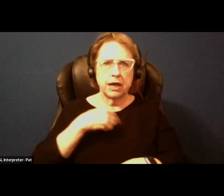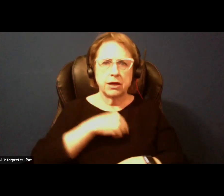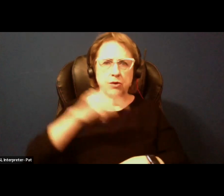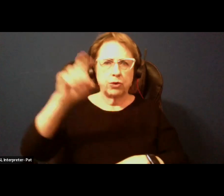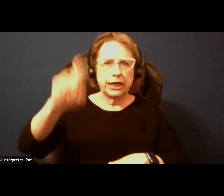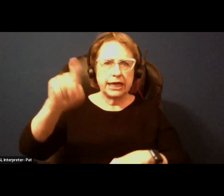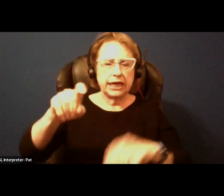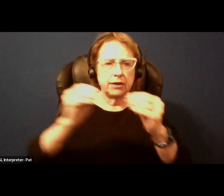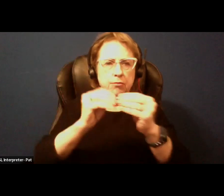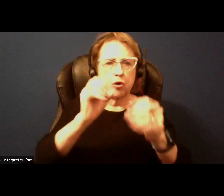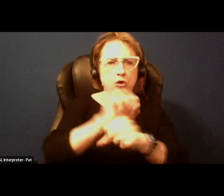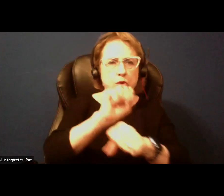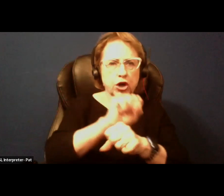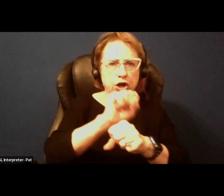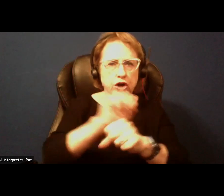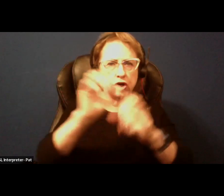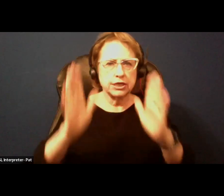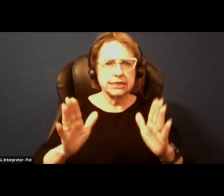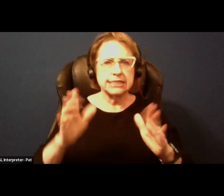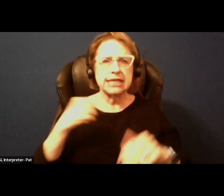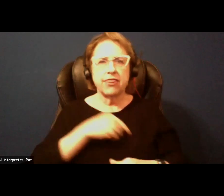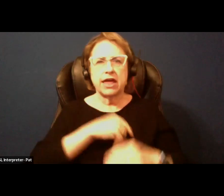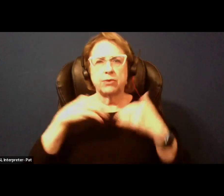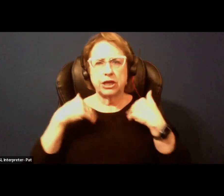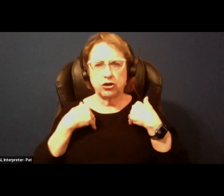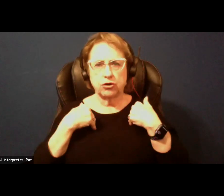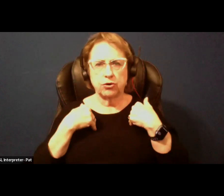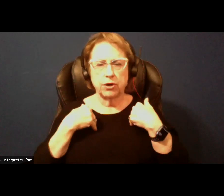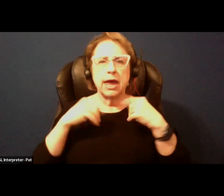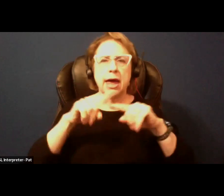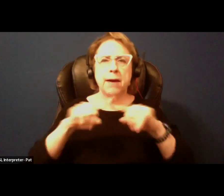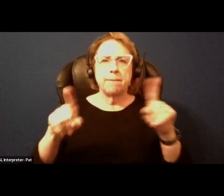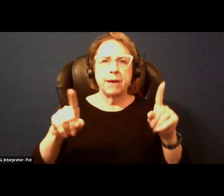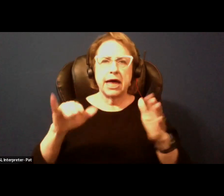do. But what has been happening in the industry is that the large providers have been shedding